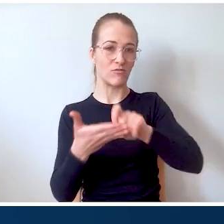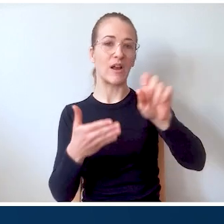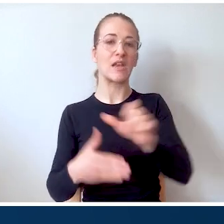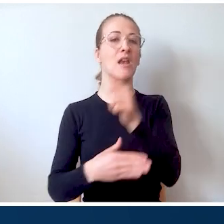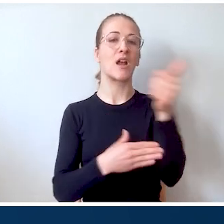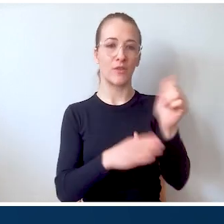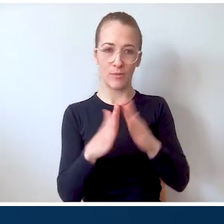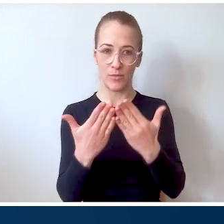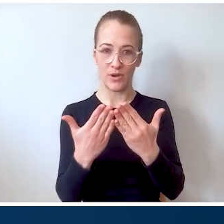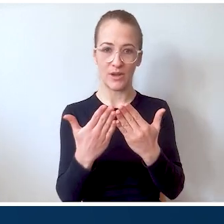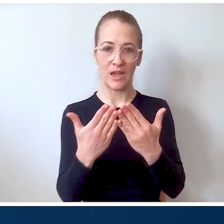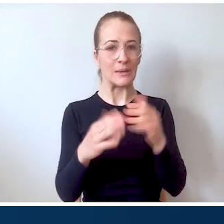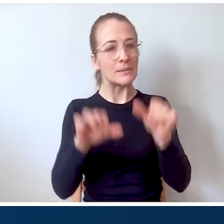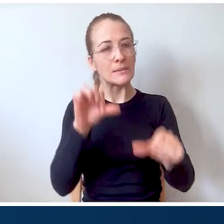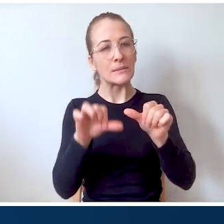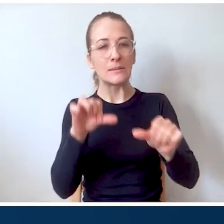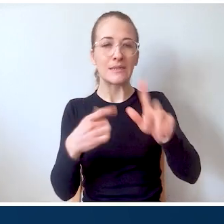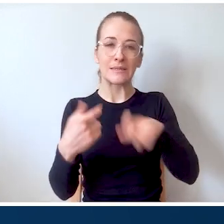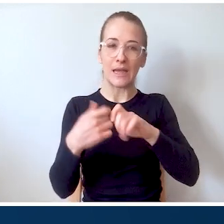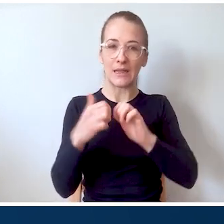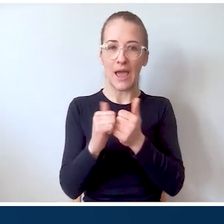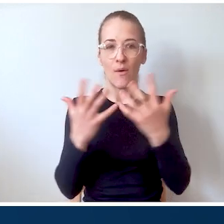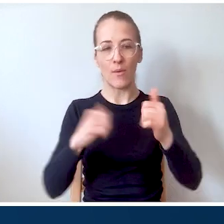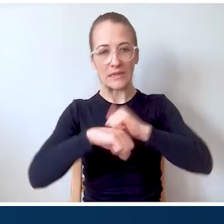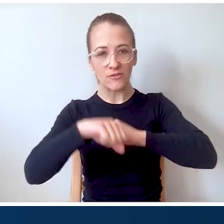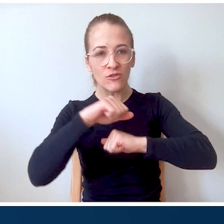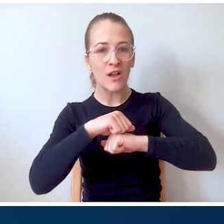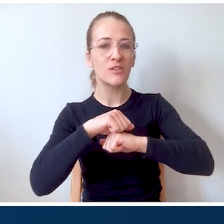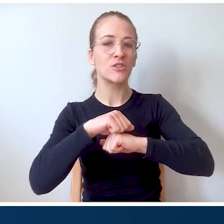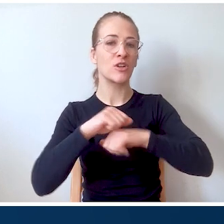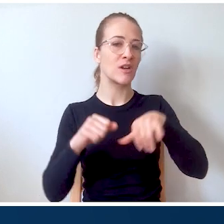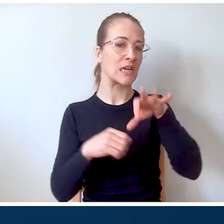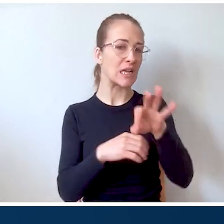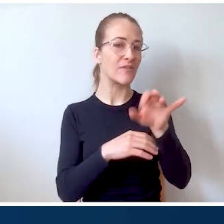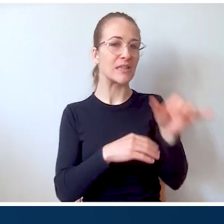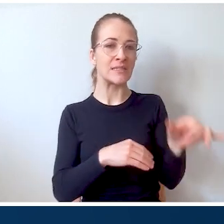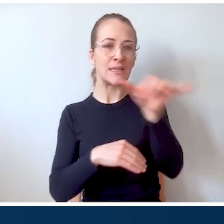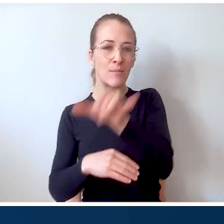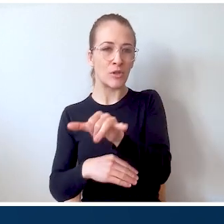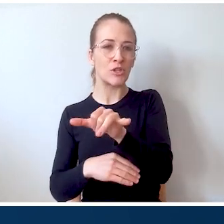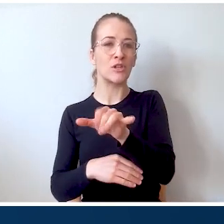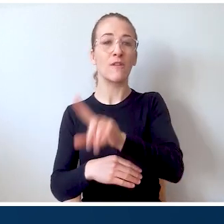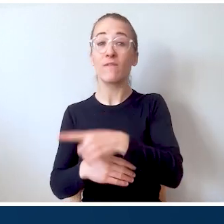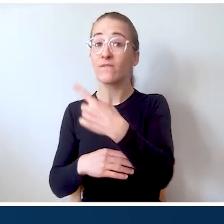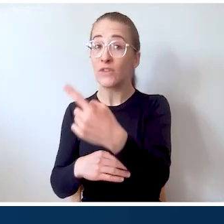And I wasn't sure exactly how I wanted to structure it, if it was going to be similar in nature to Miracles Happen